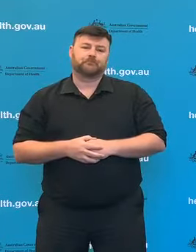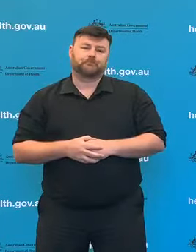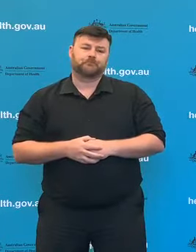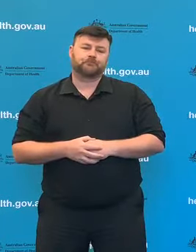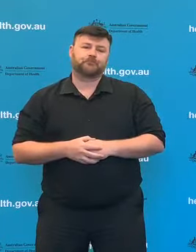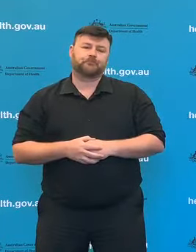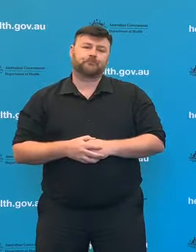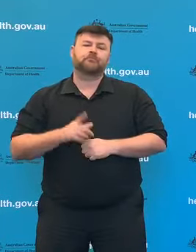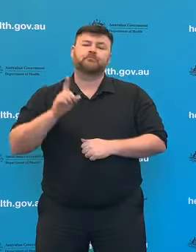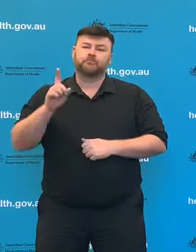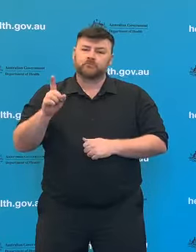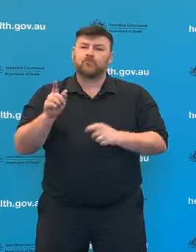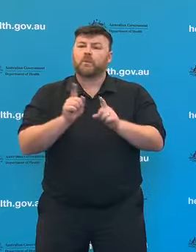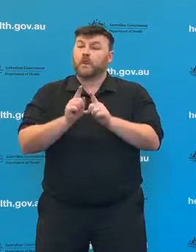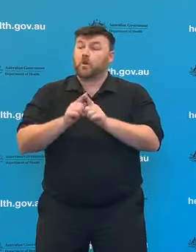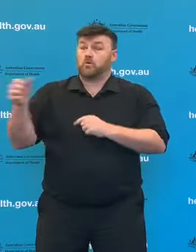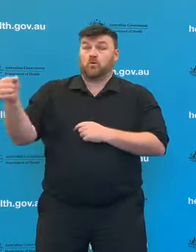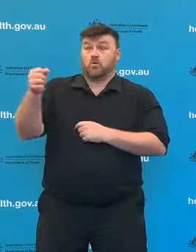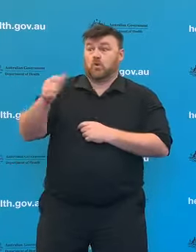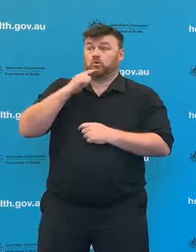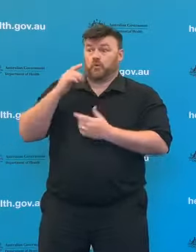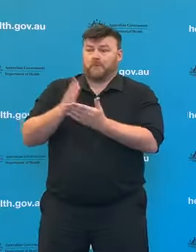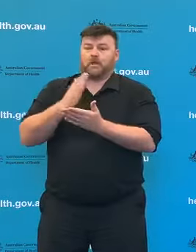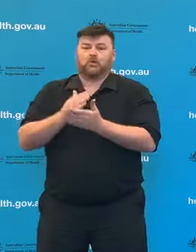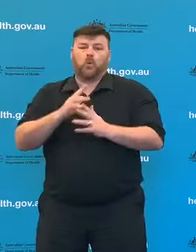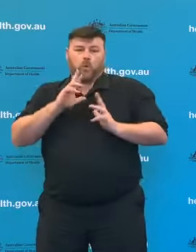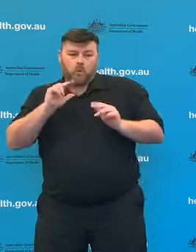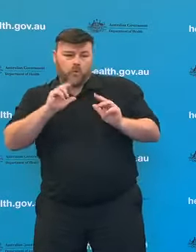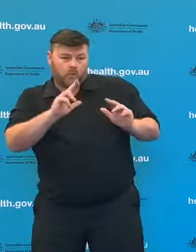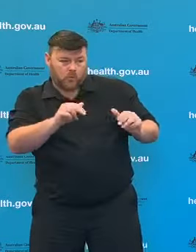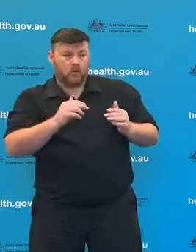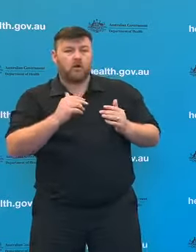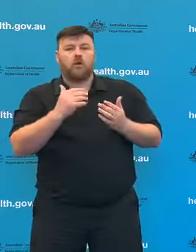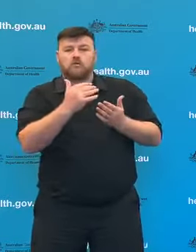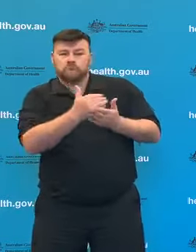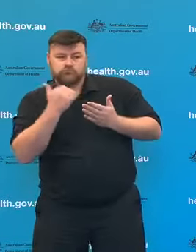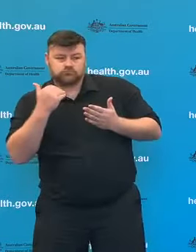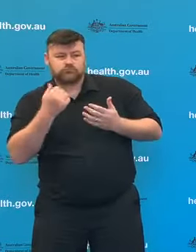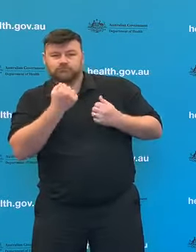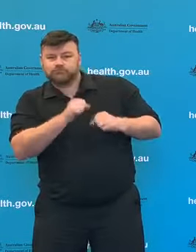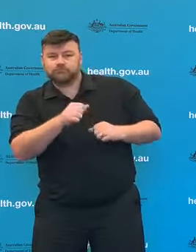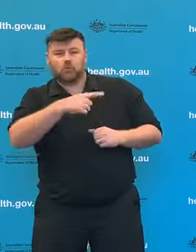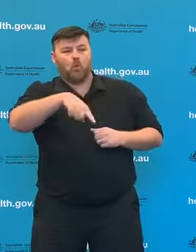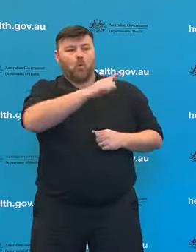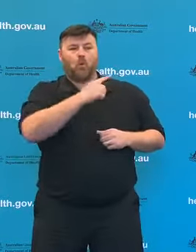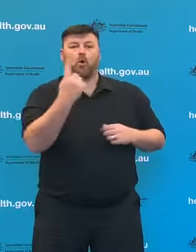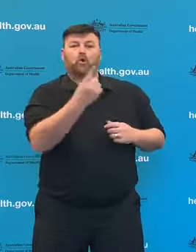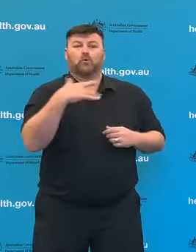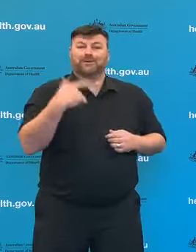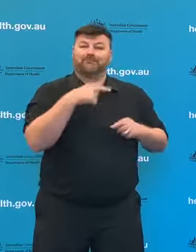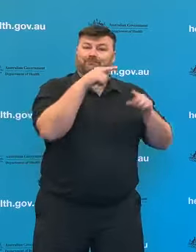also to ensure the protection obviously of every resident and every staff member and the visitors